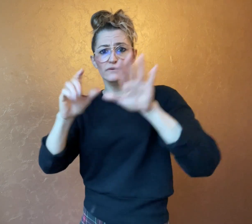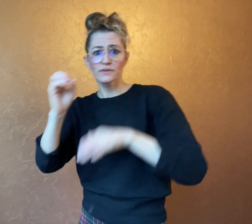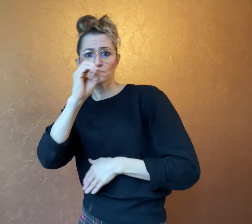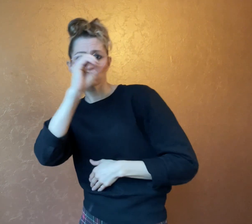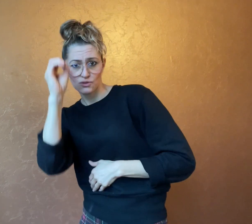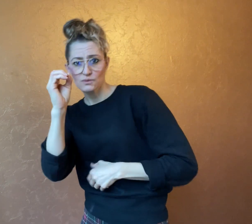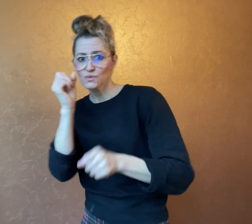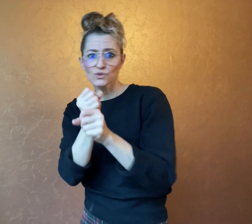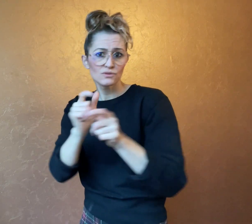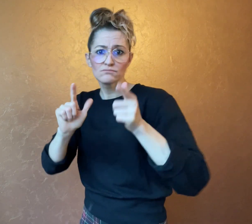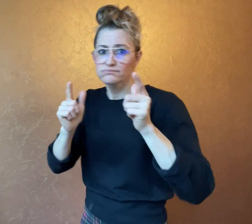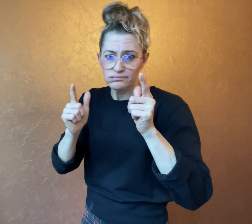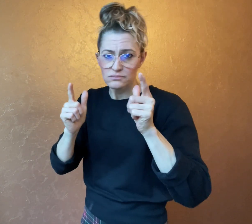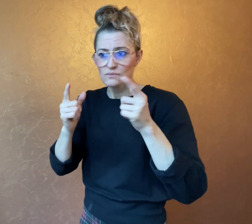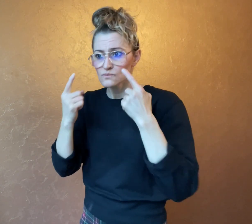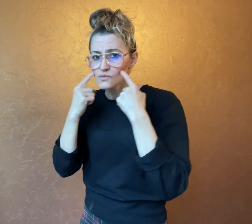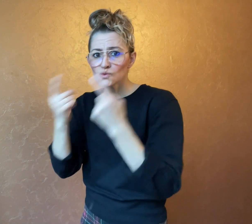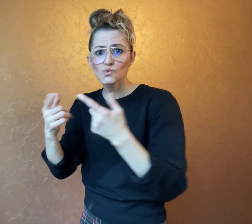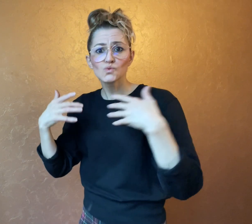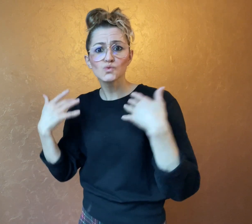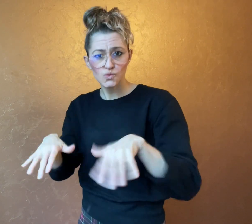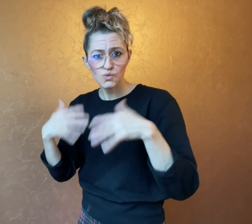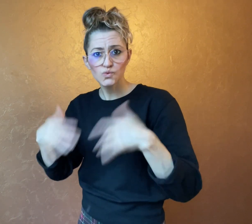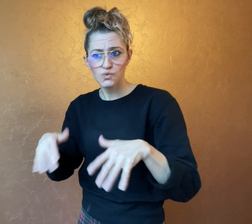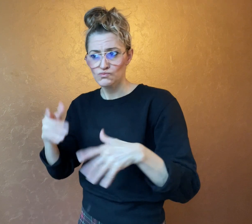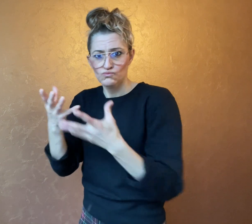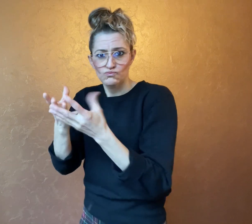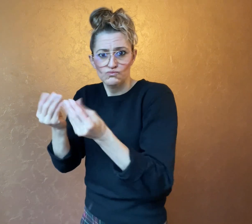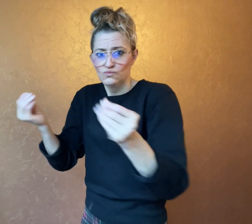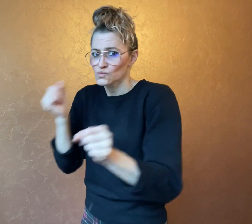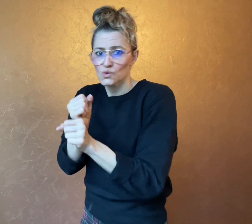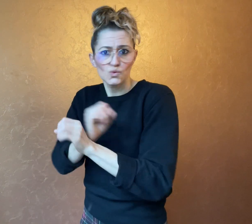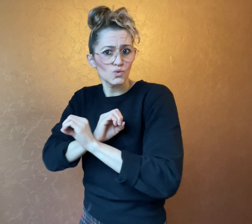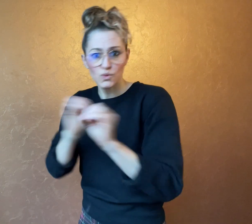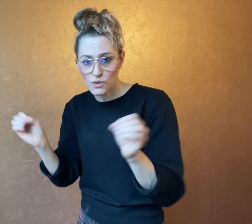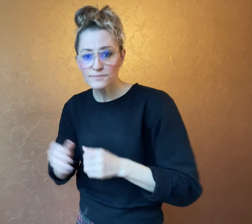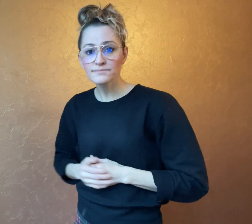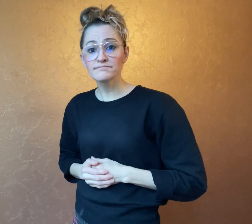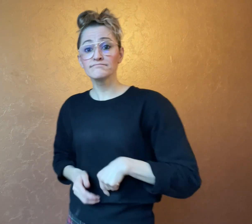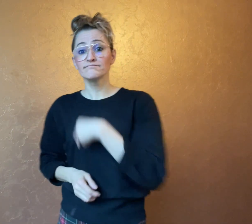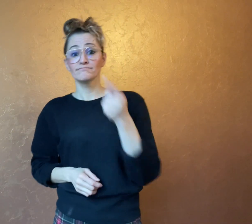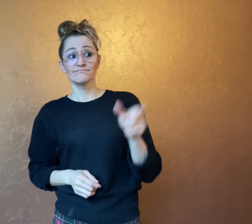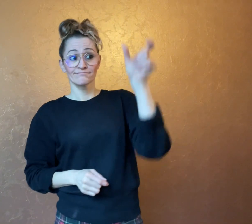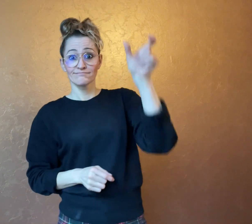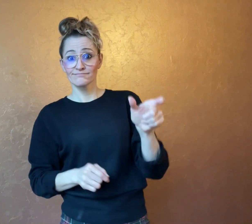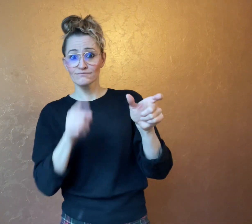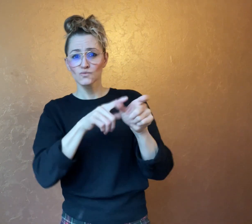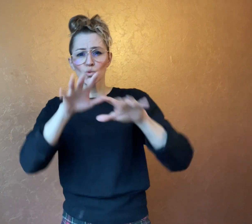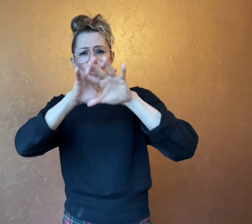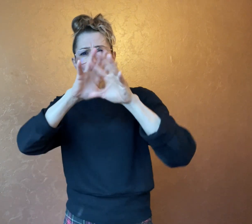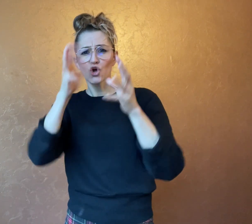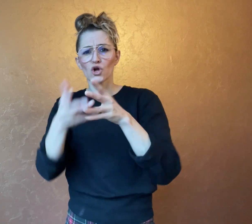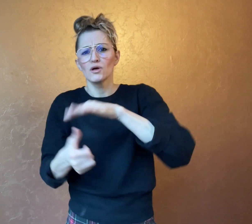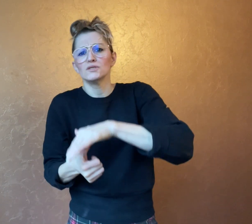in the Northern hemisphere. A young global CEO,